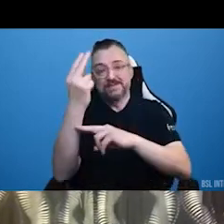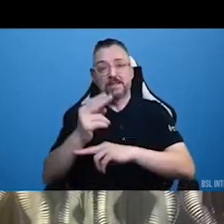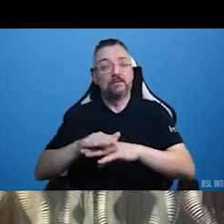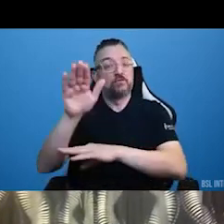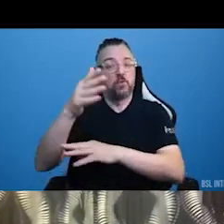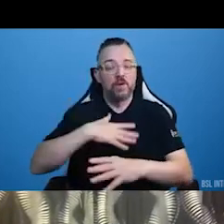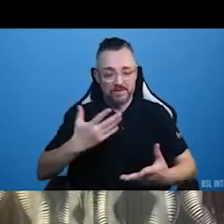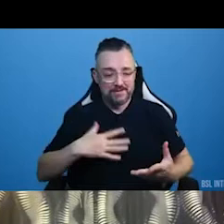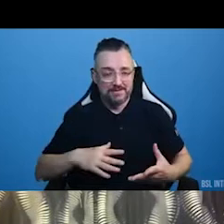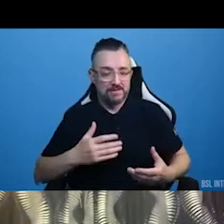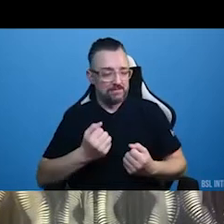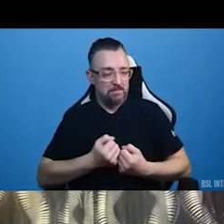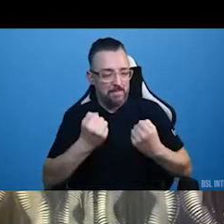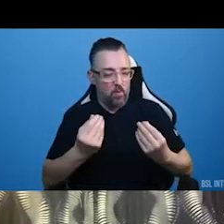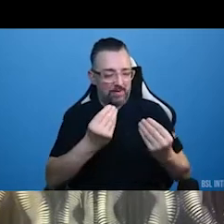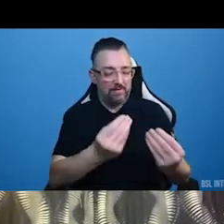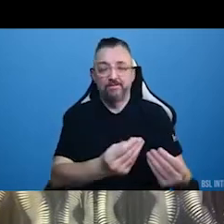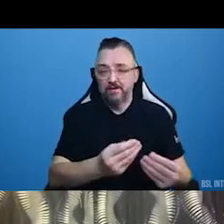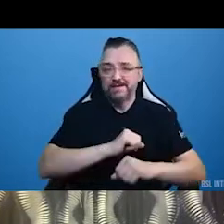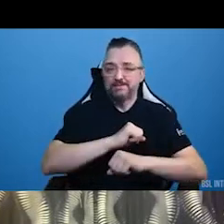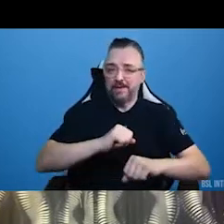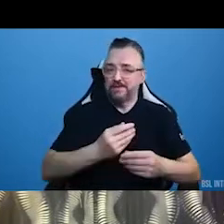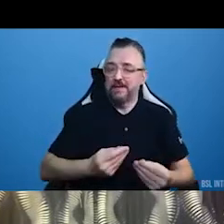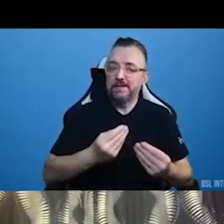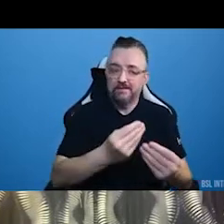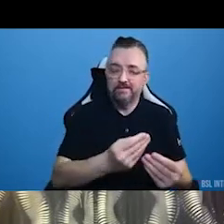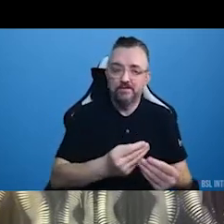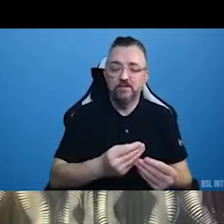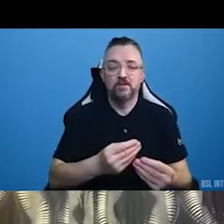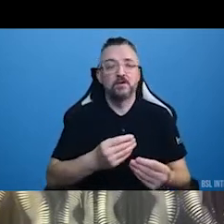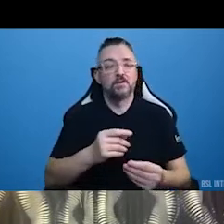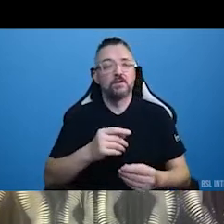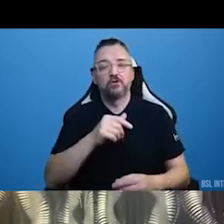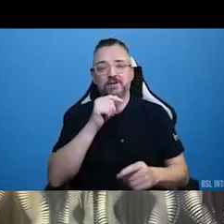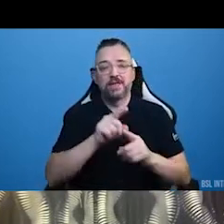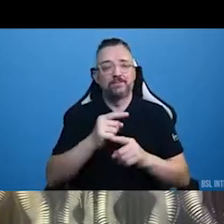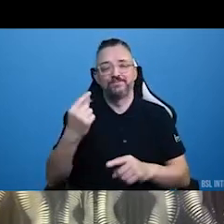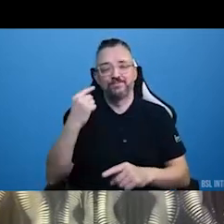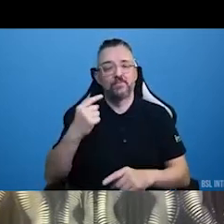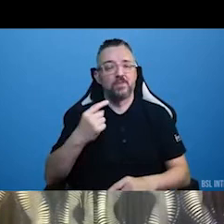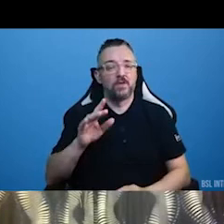We need to empower them. And it can no longer be tokenistic kind of youth washing, as we did see a lot at the trade show parts of COP,